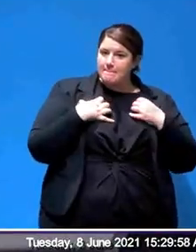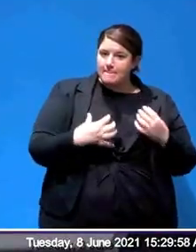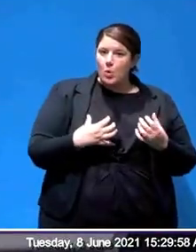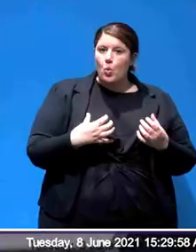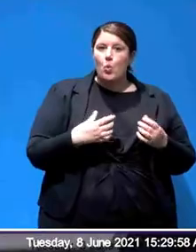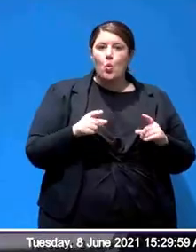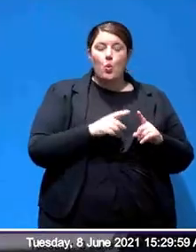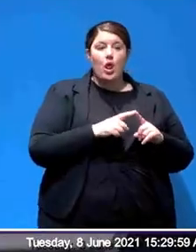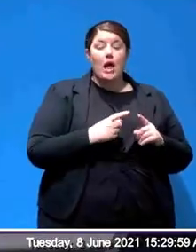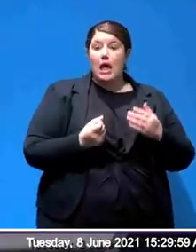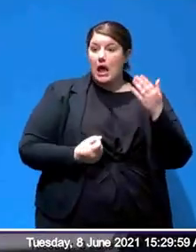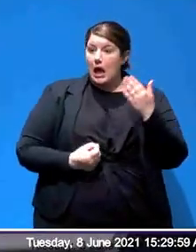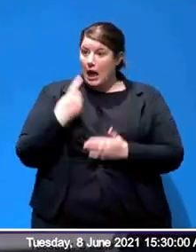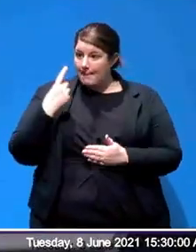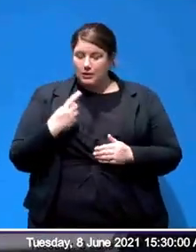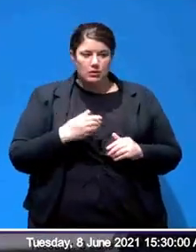system than a proactive system.